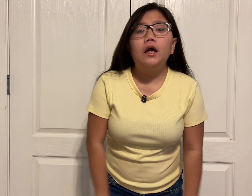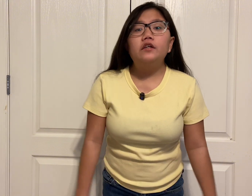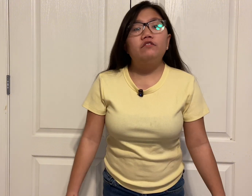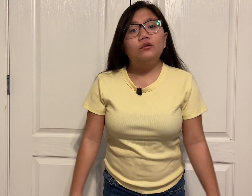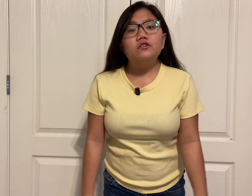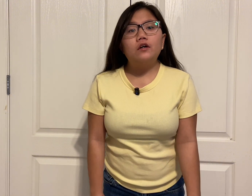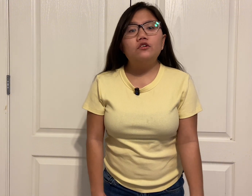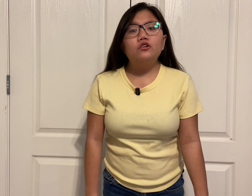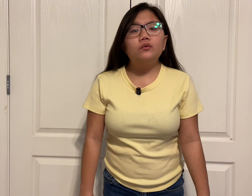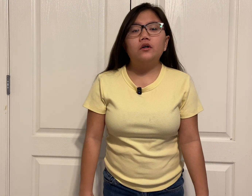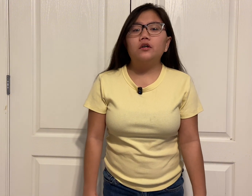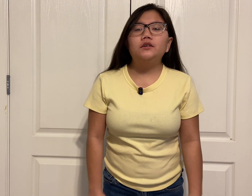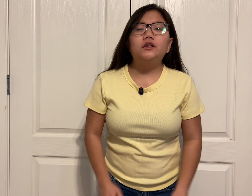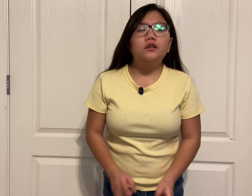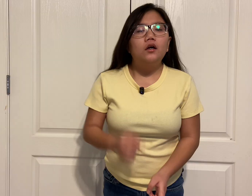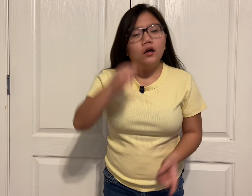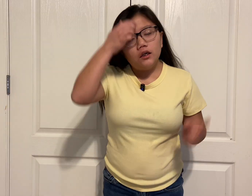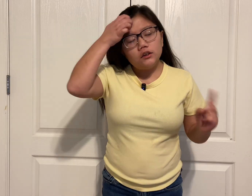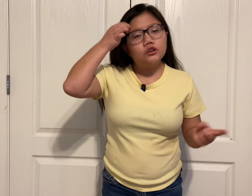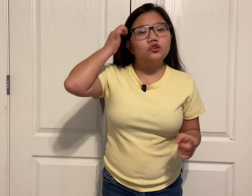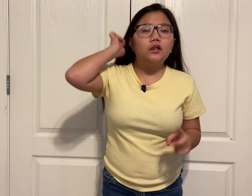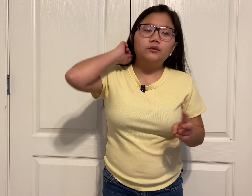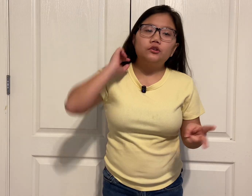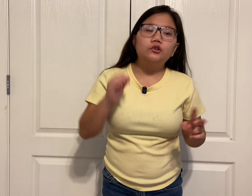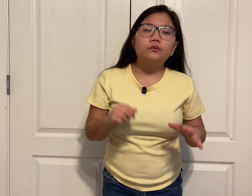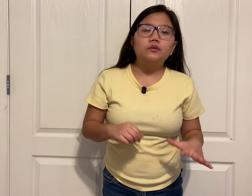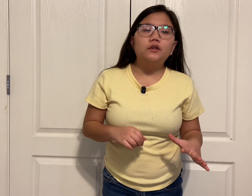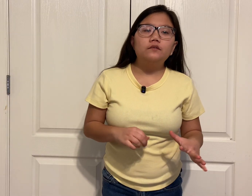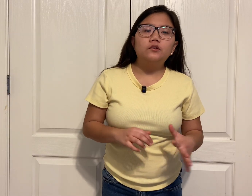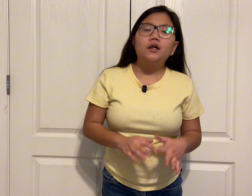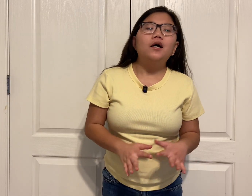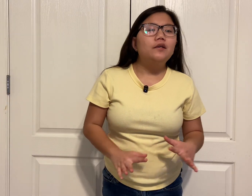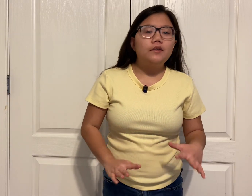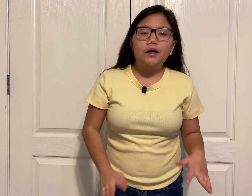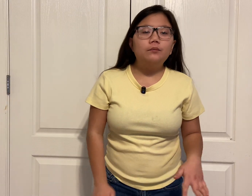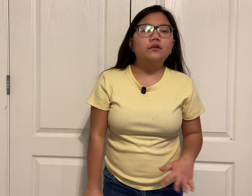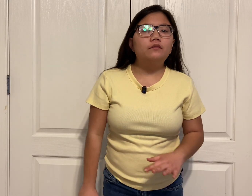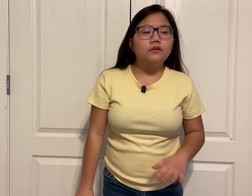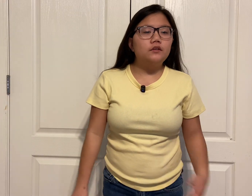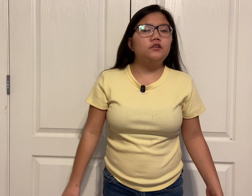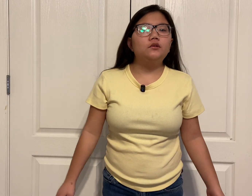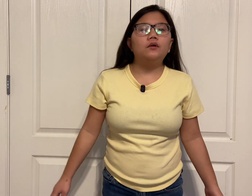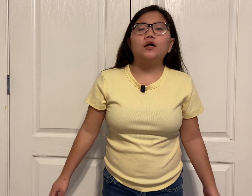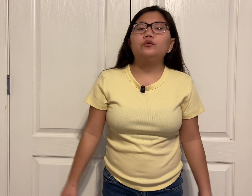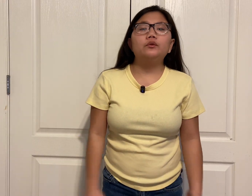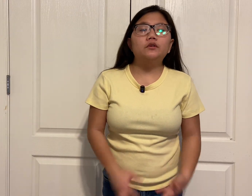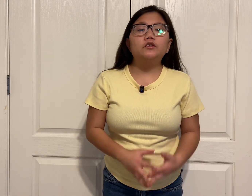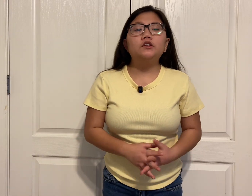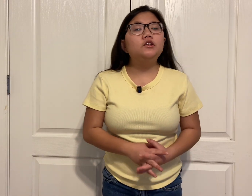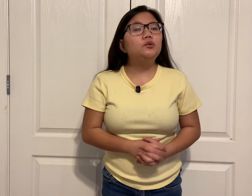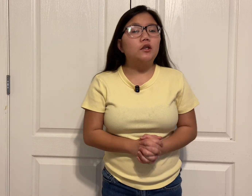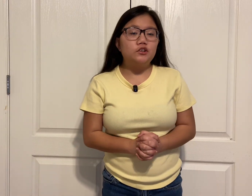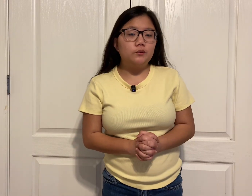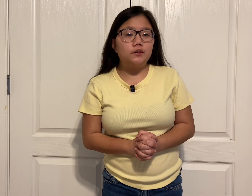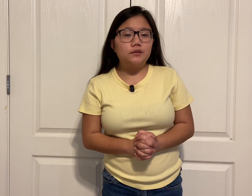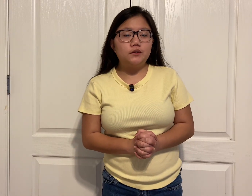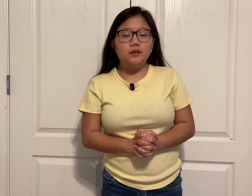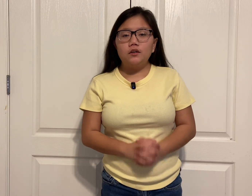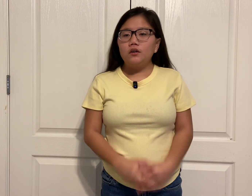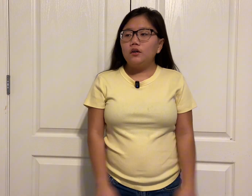And if you decide to do it on instagram or YouTube or whatever tag me, if it lets you, I really wanna see you guys doing this.